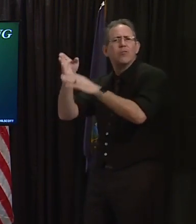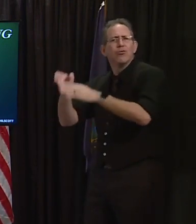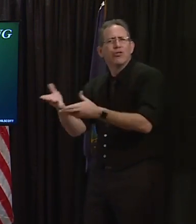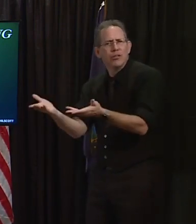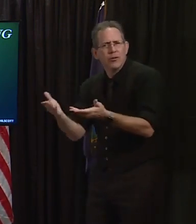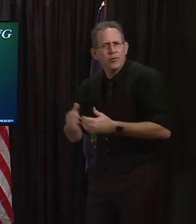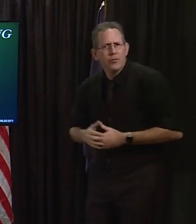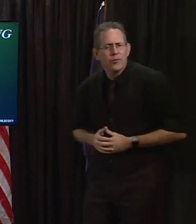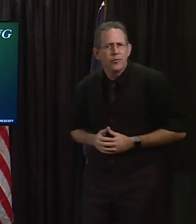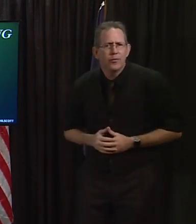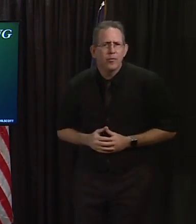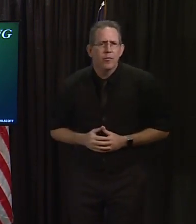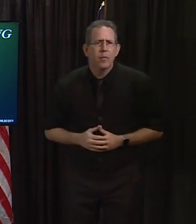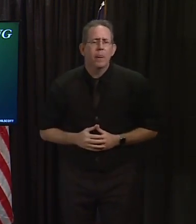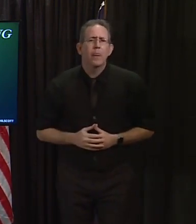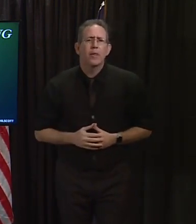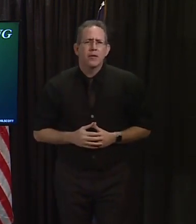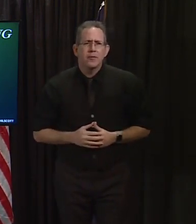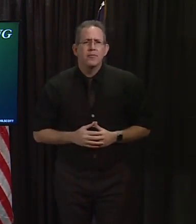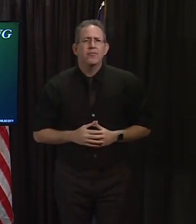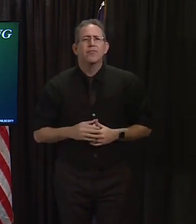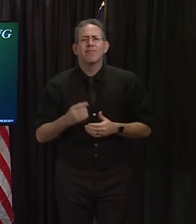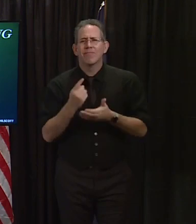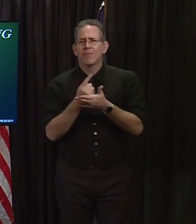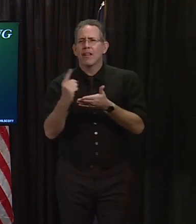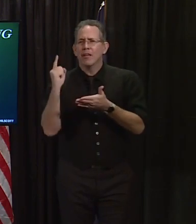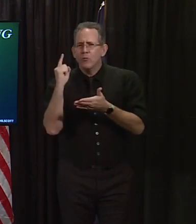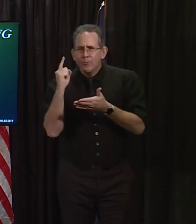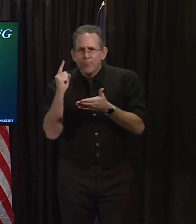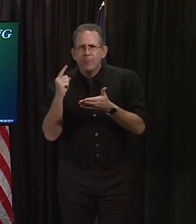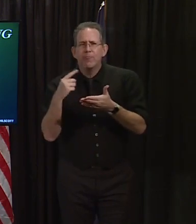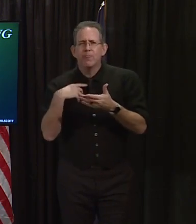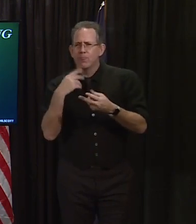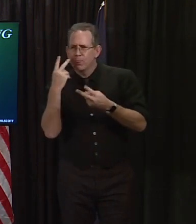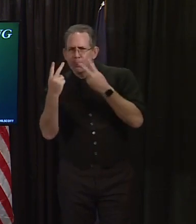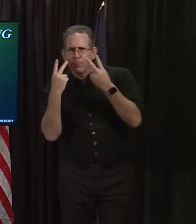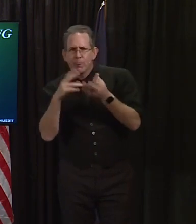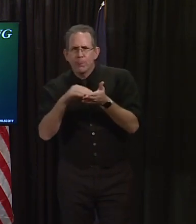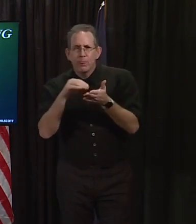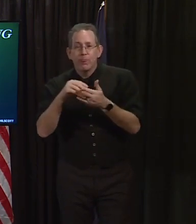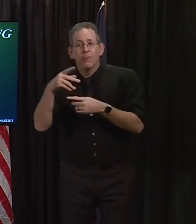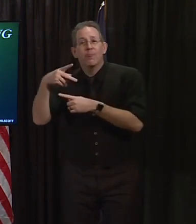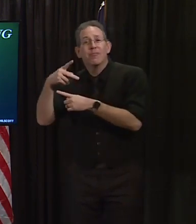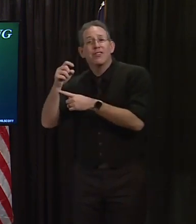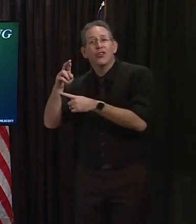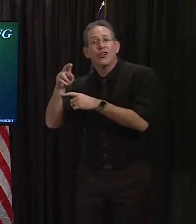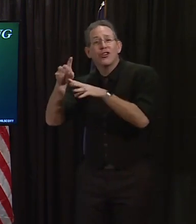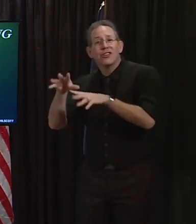in our PcR testing um reports results system Over the weekend we became aware